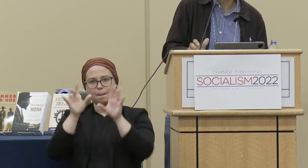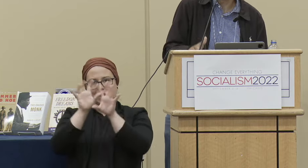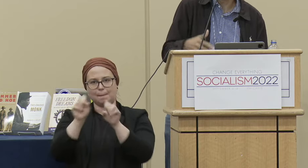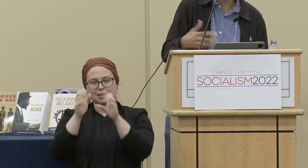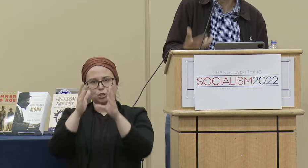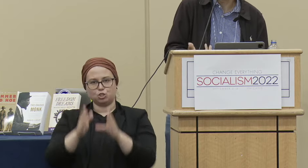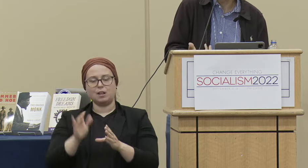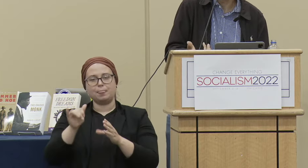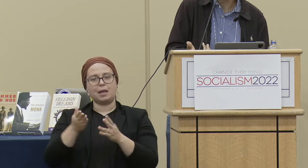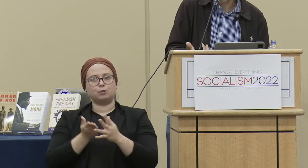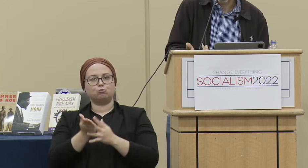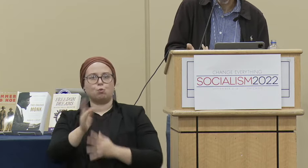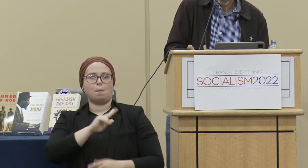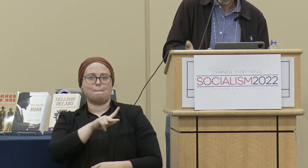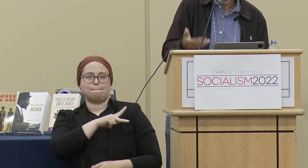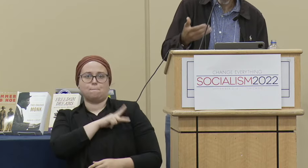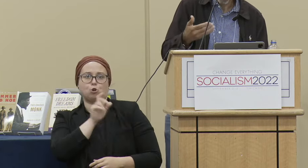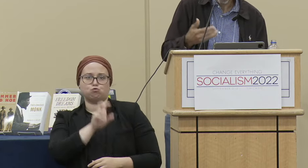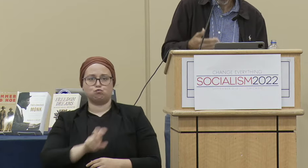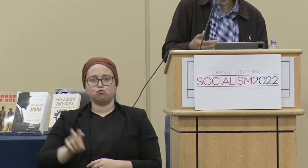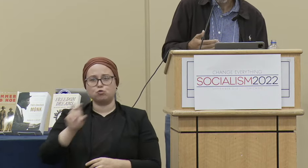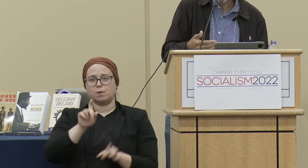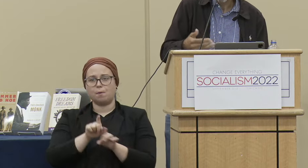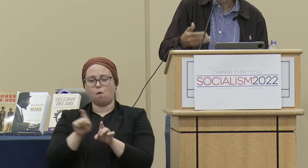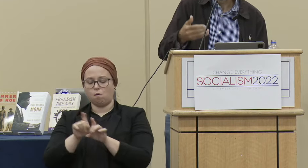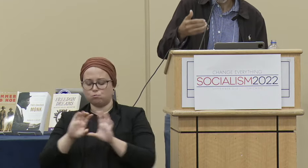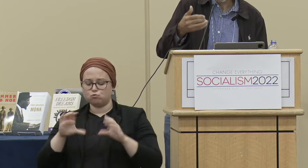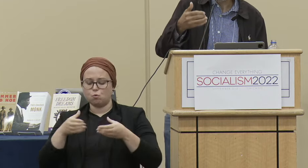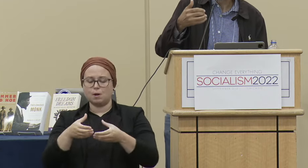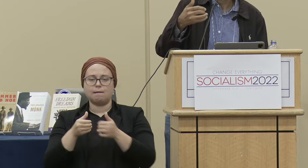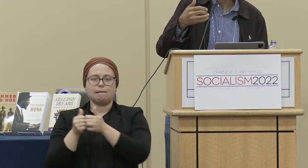Ab olitionist," which takes you through a personal journey,